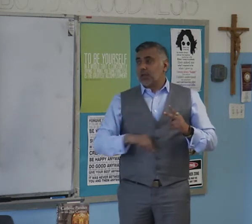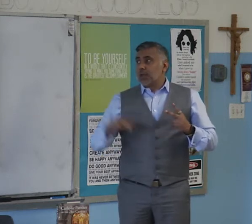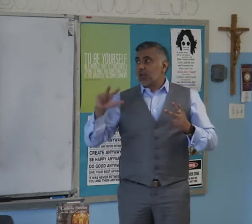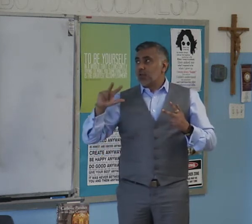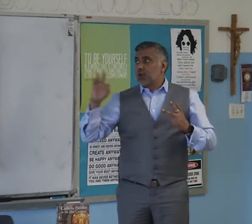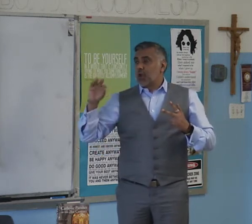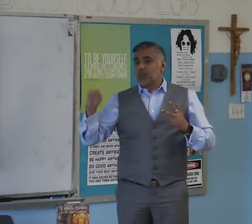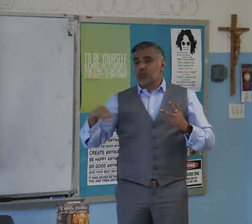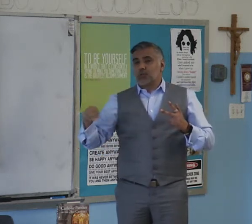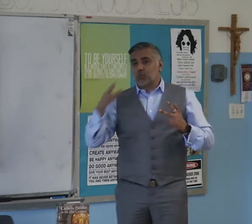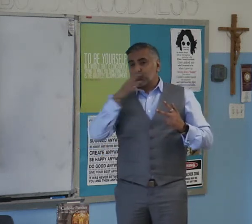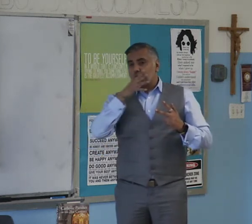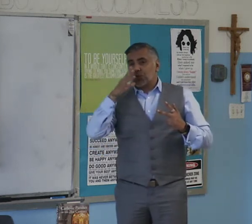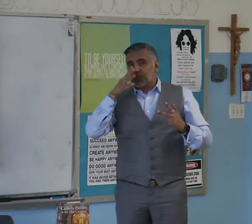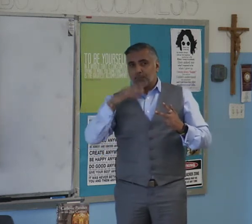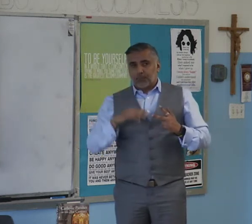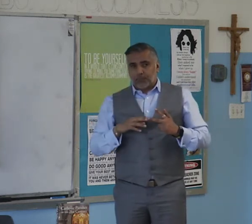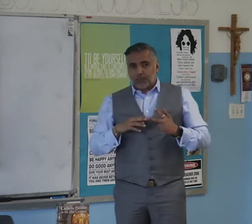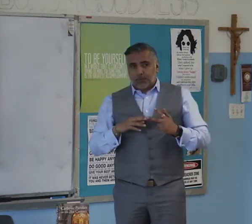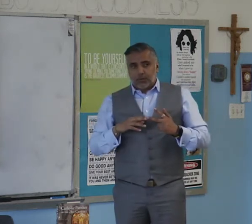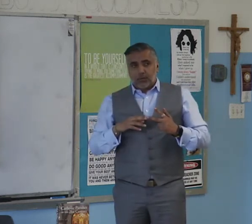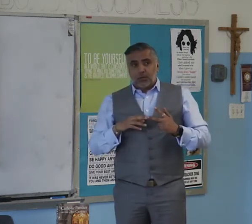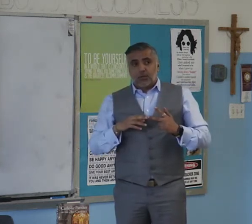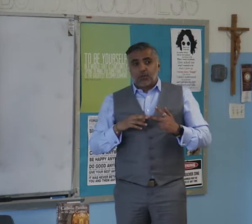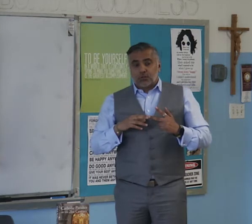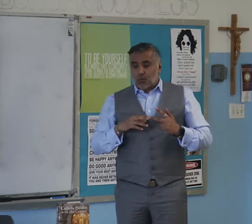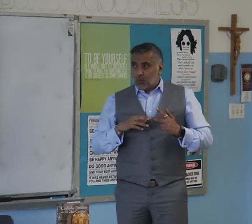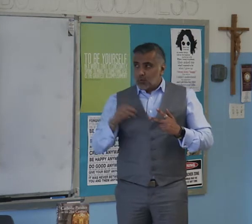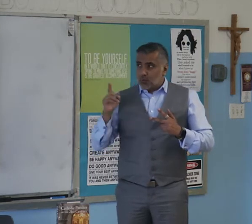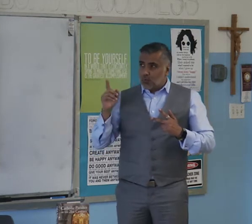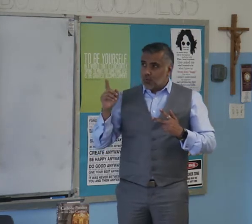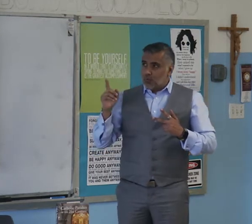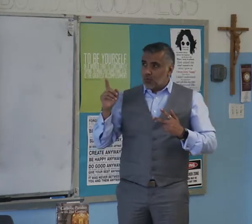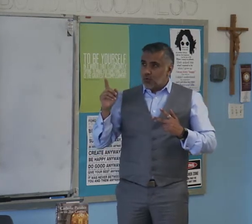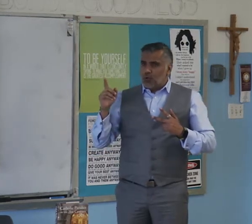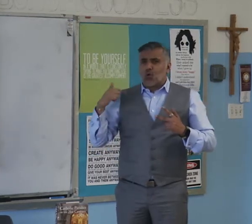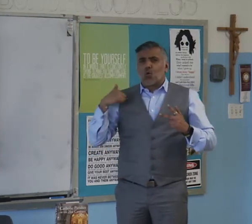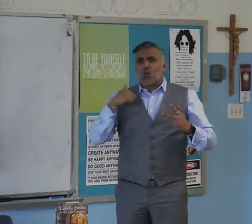and with this, this would somewhat, we got a few more responses really from